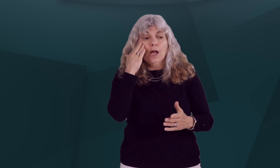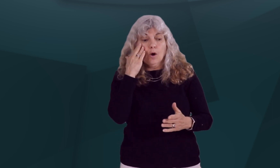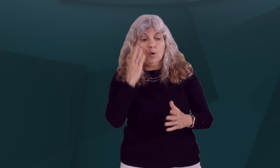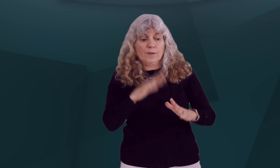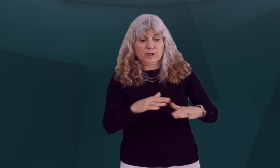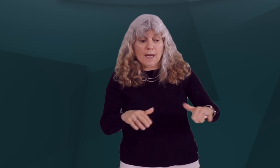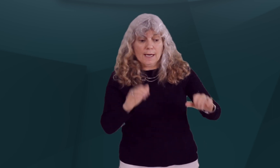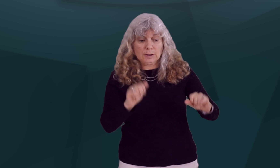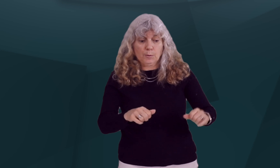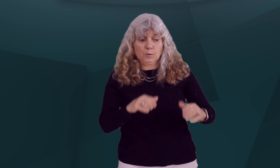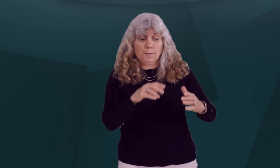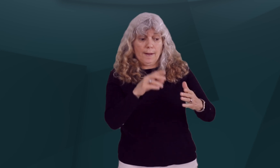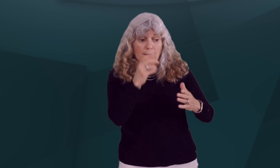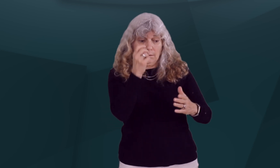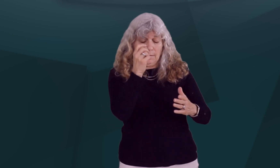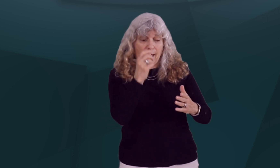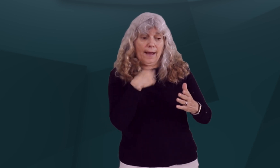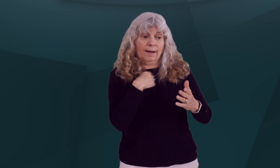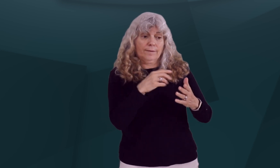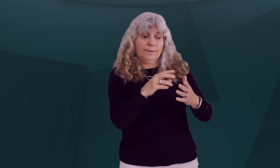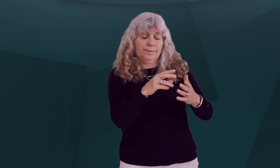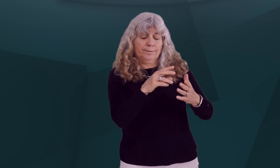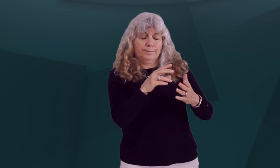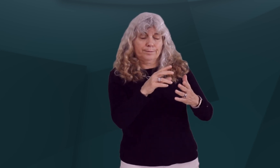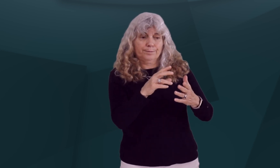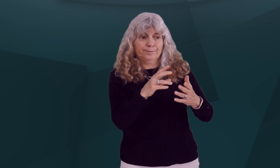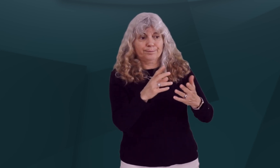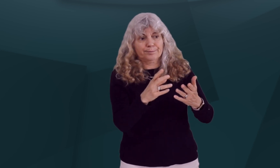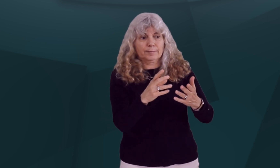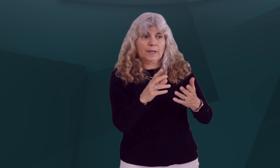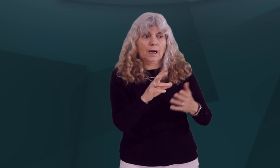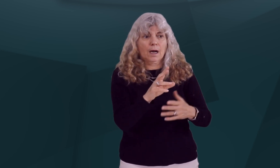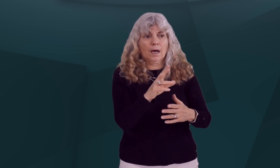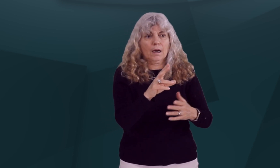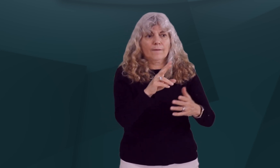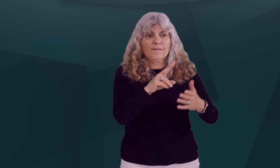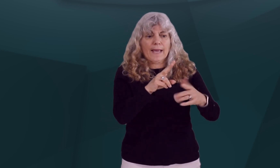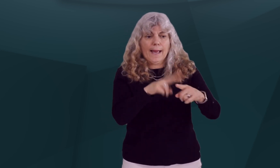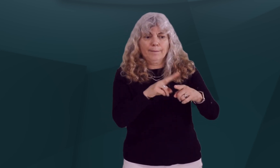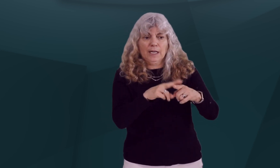If they know a child should be familiar with vocabulary words for a specific age --